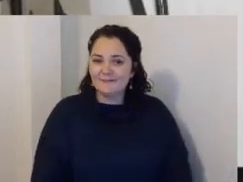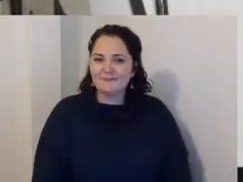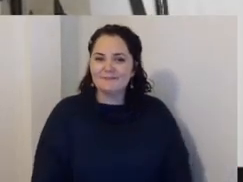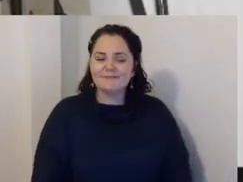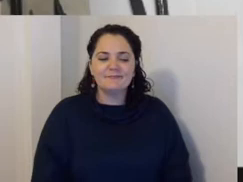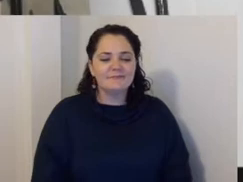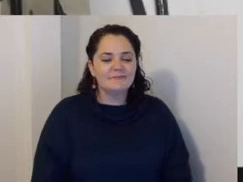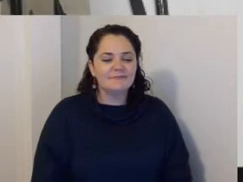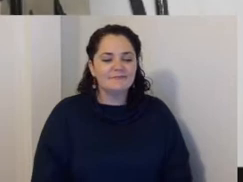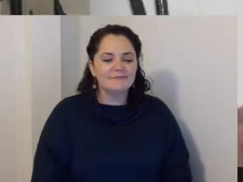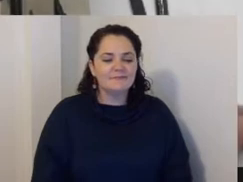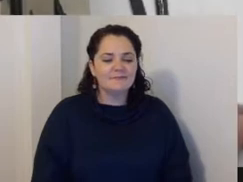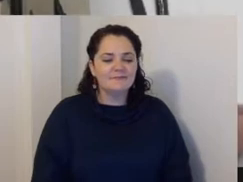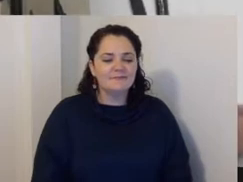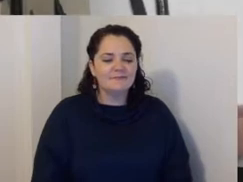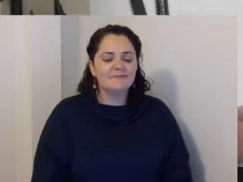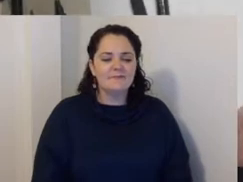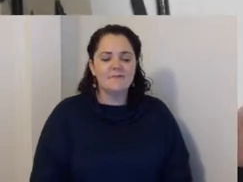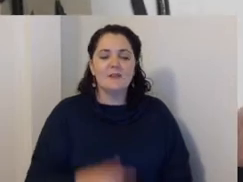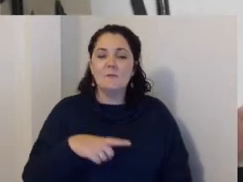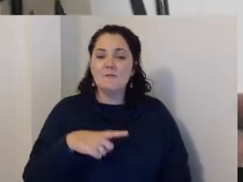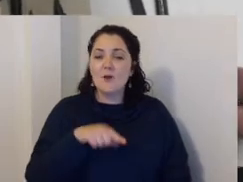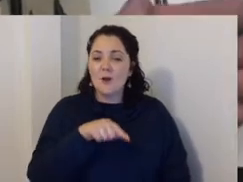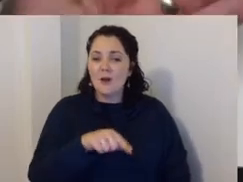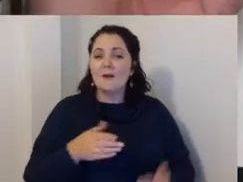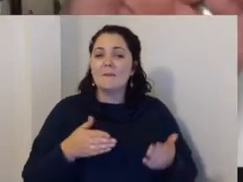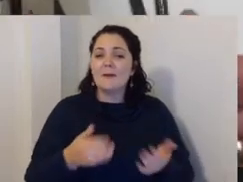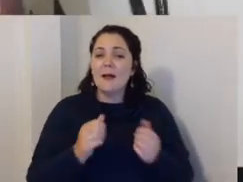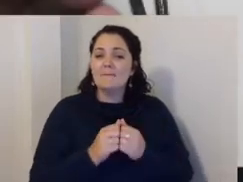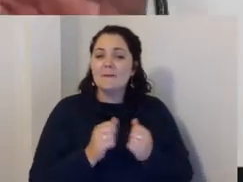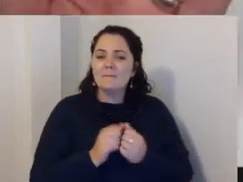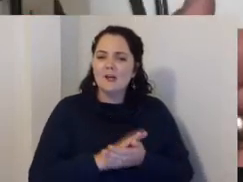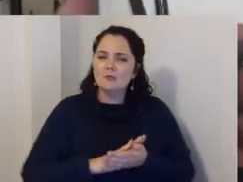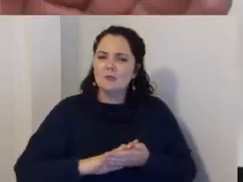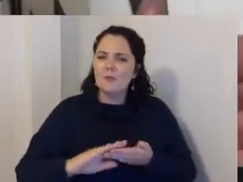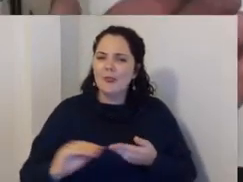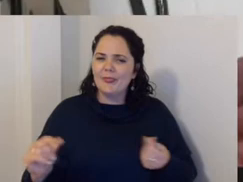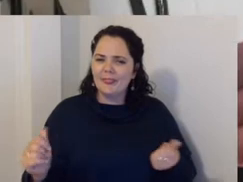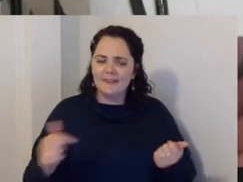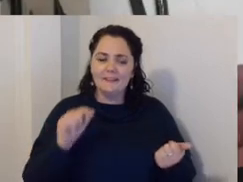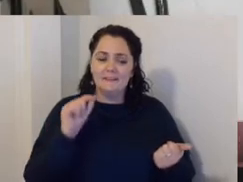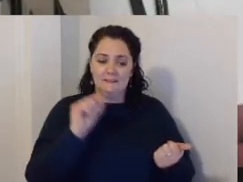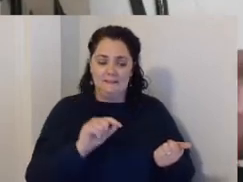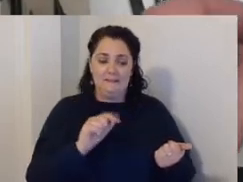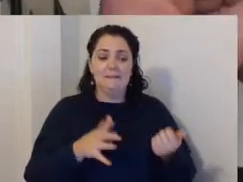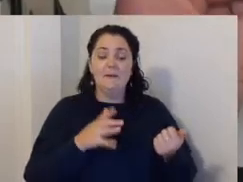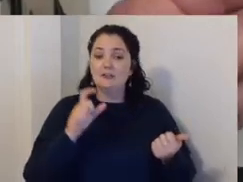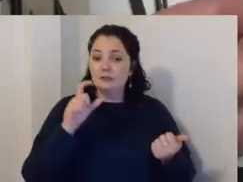the surface of this baking paper or of trace paper you can lift out 95% of the charcoal it won't stain